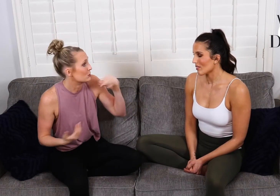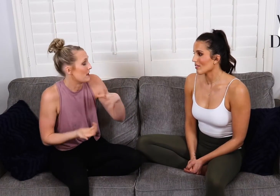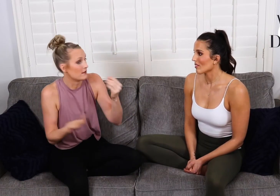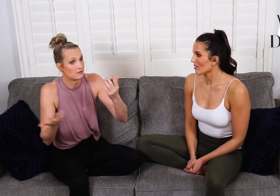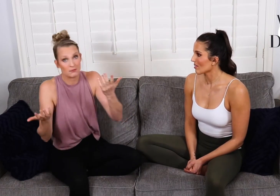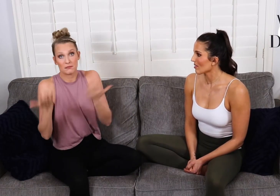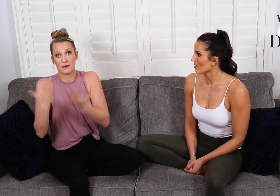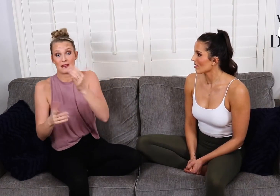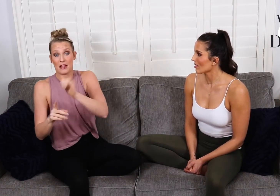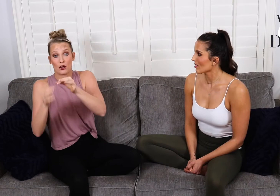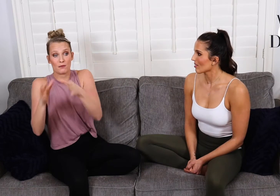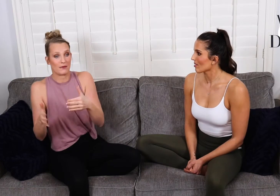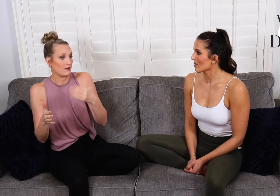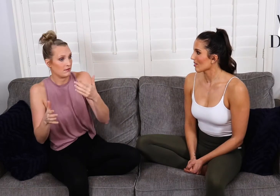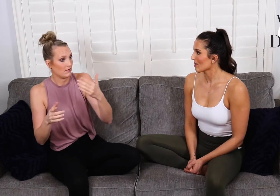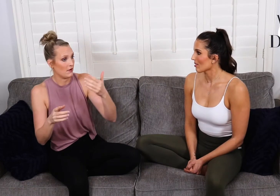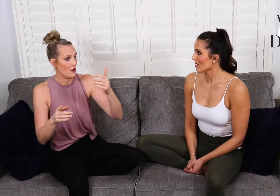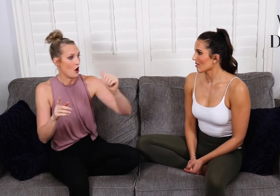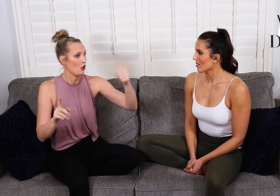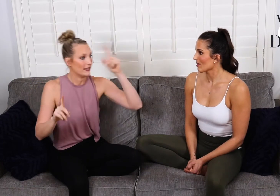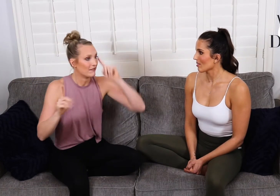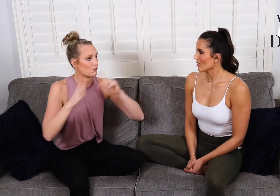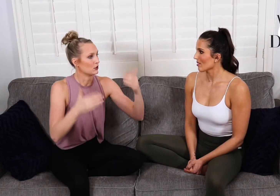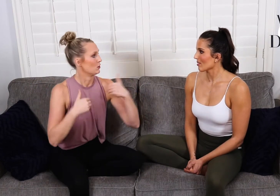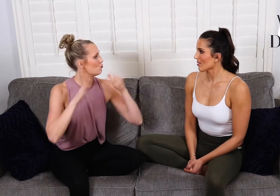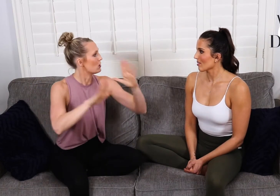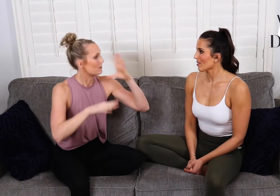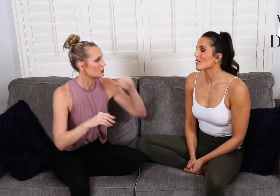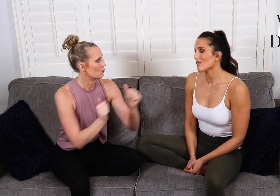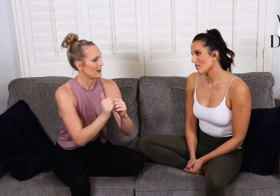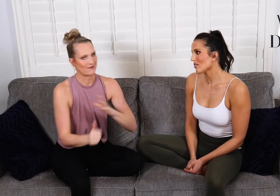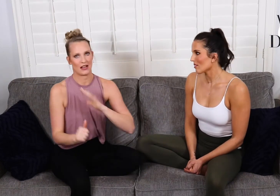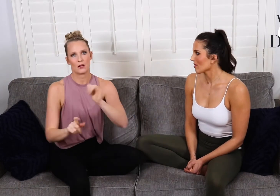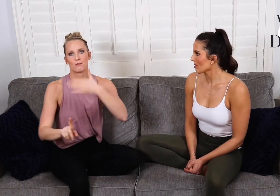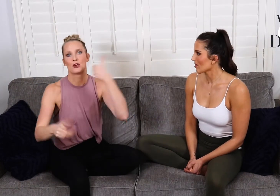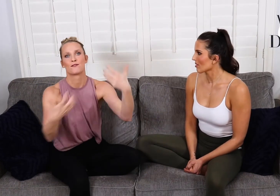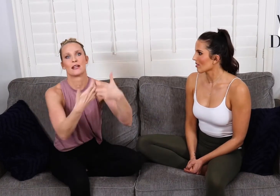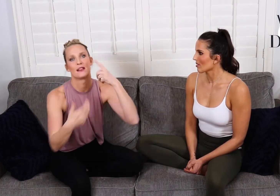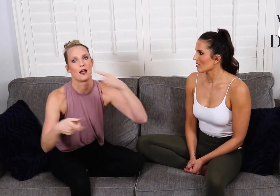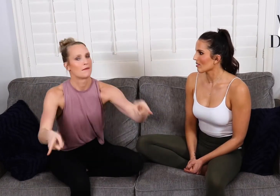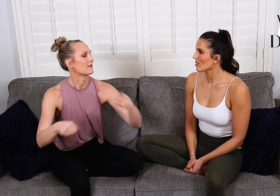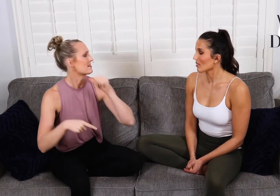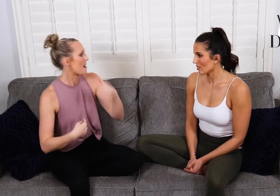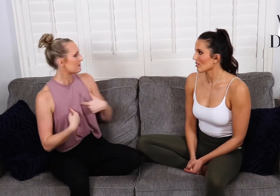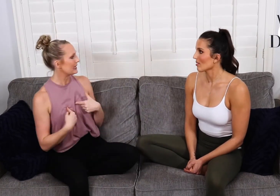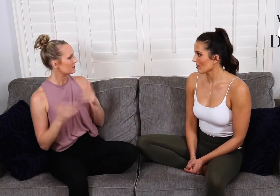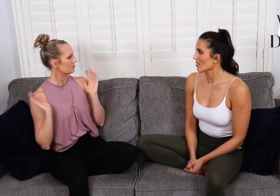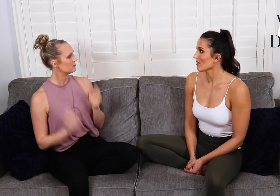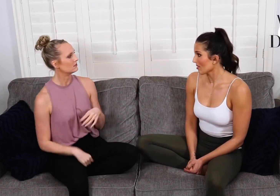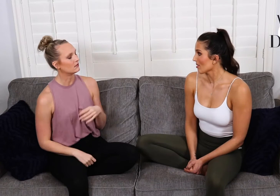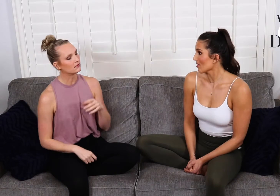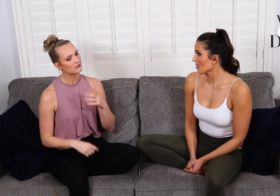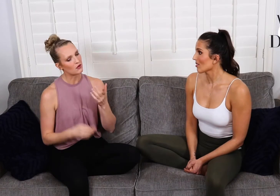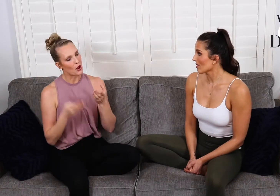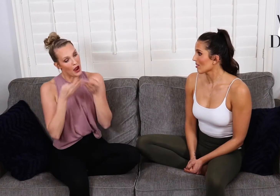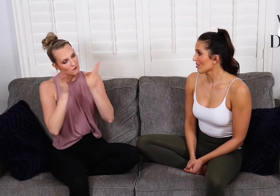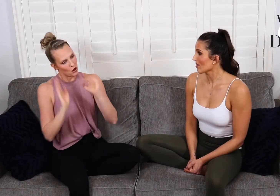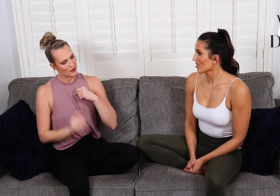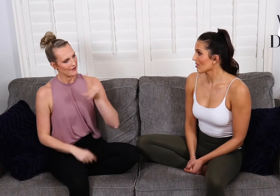experiences and maybe another Deaf individual has a great experience with that interpreter and they might just be a better fit and it wasn't for me.